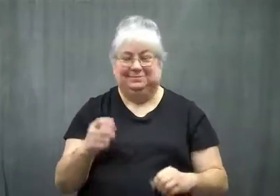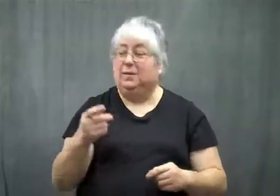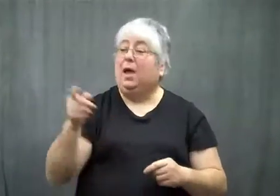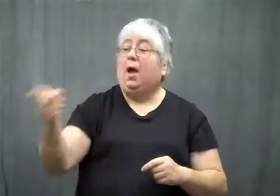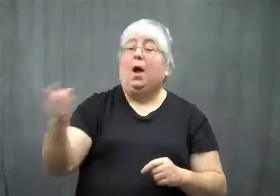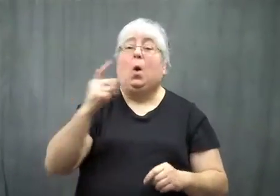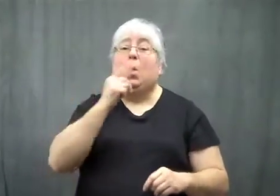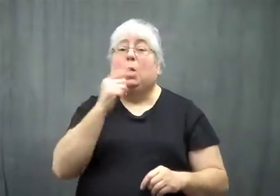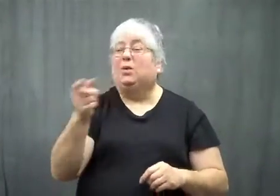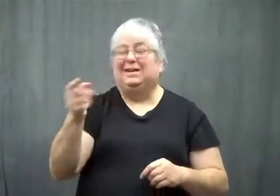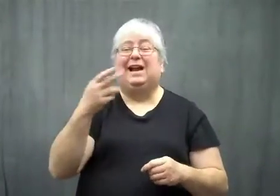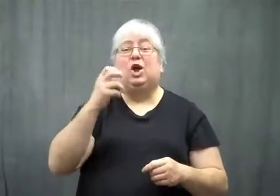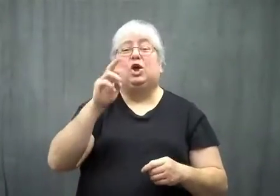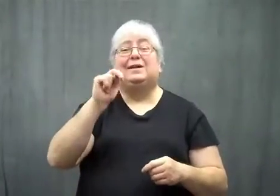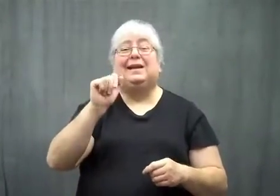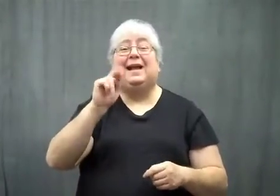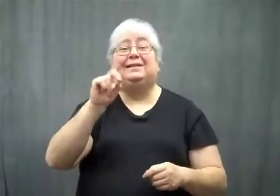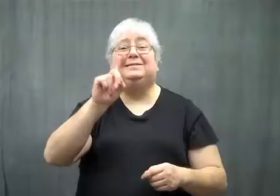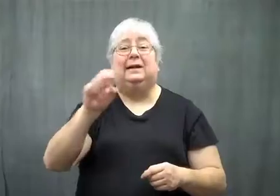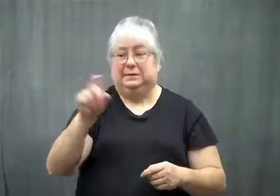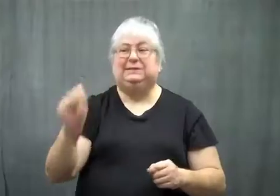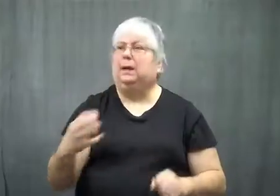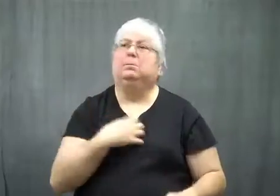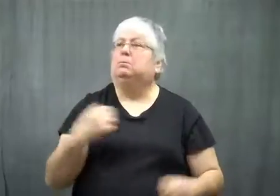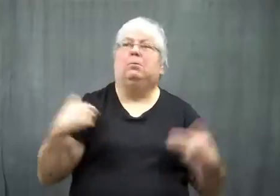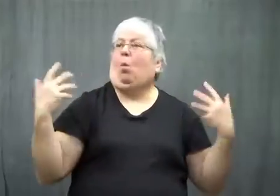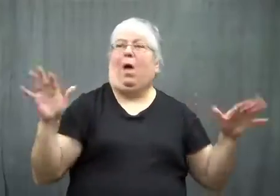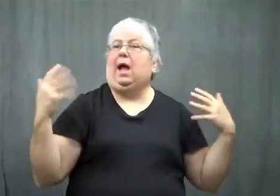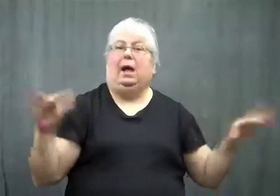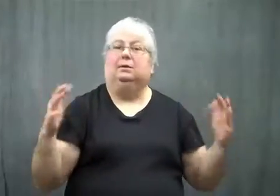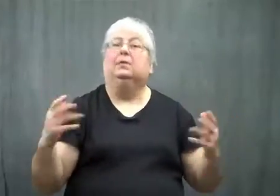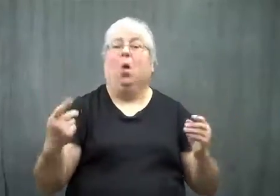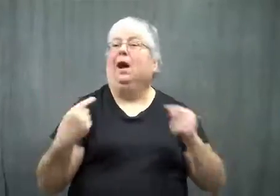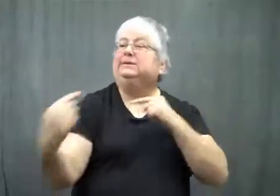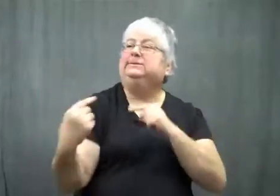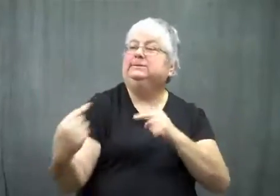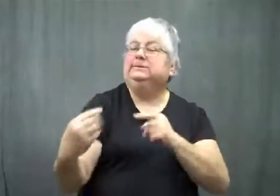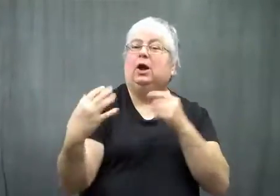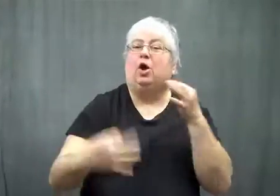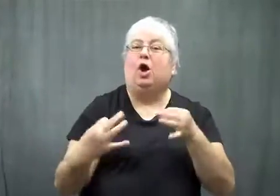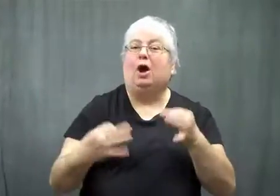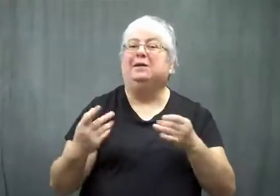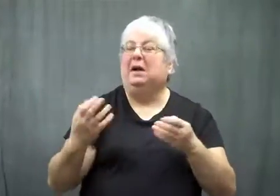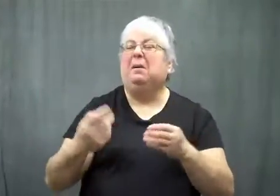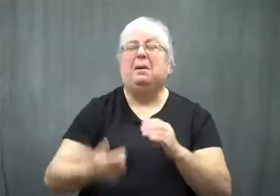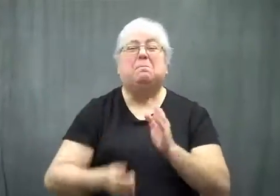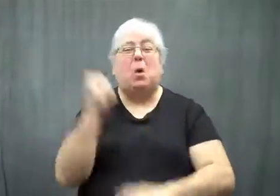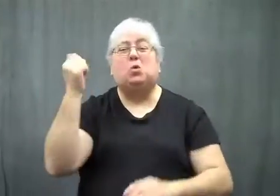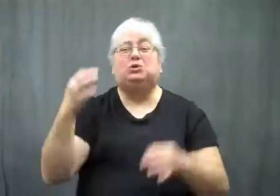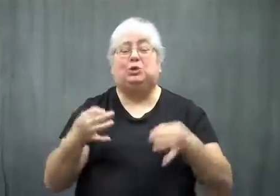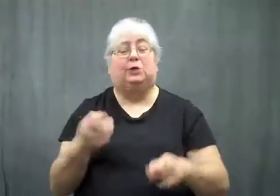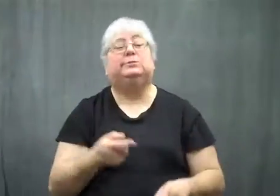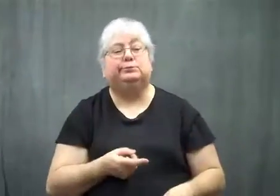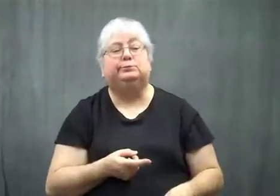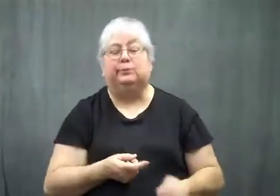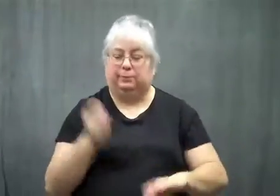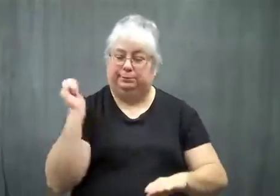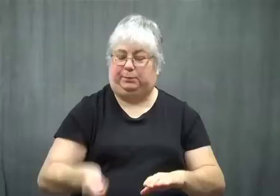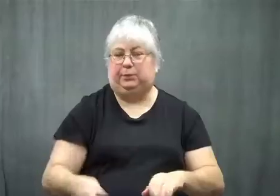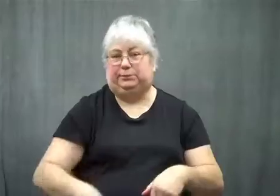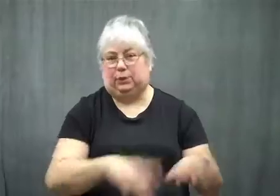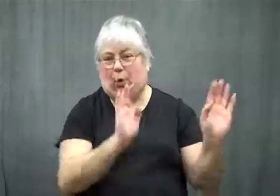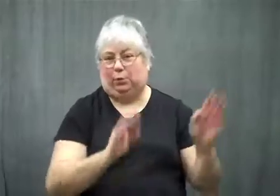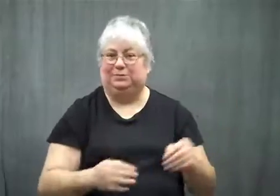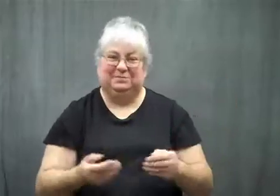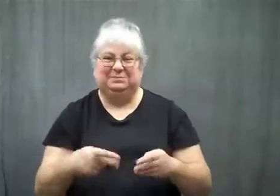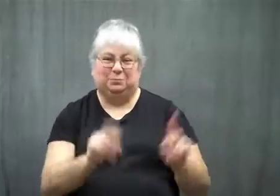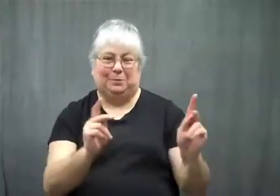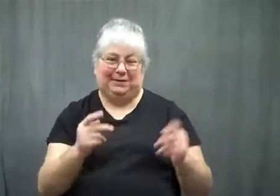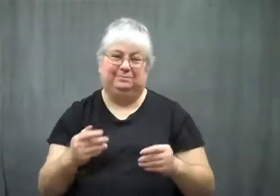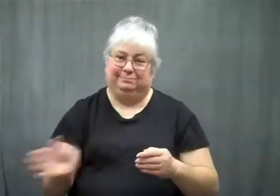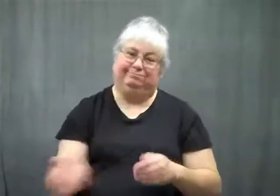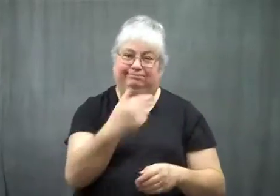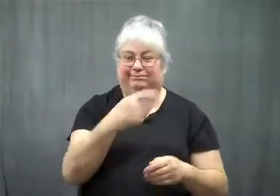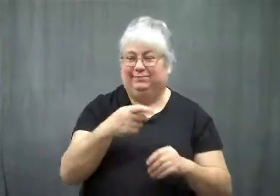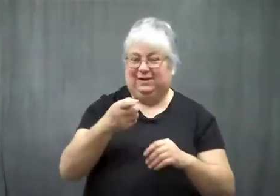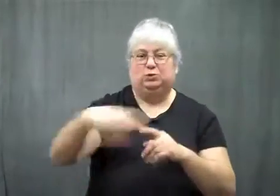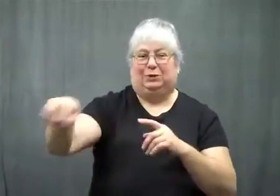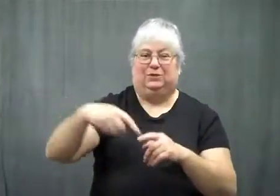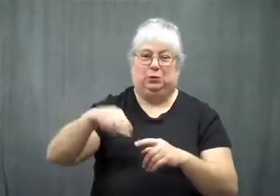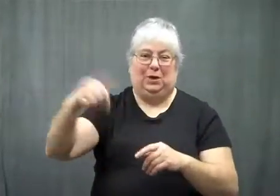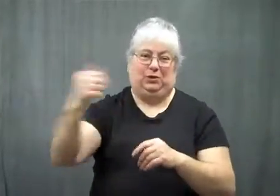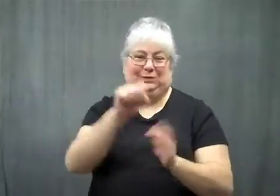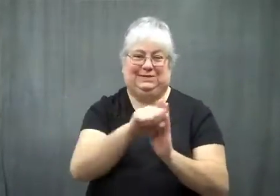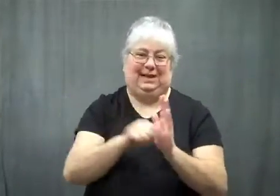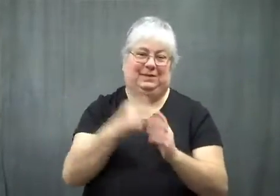Hernandez can say he doesn't want to be extradited, and fight it in court.